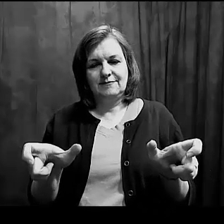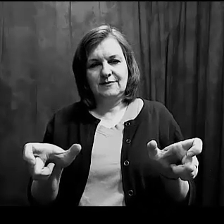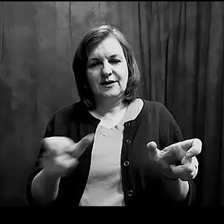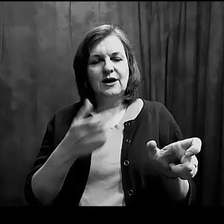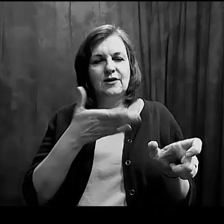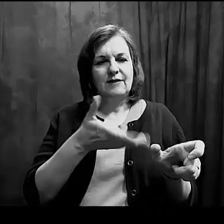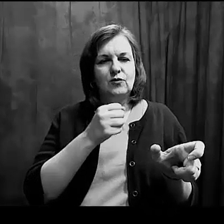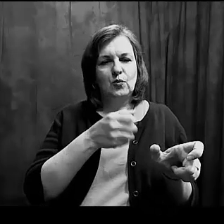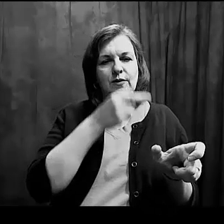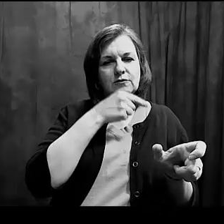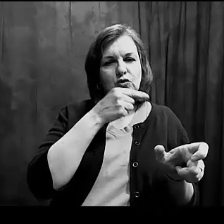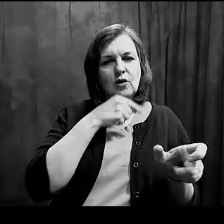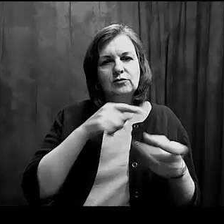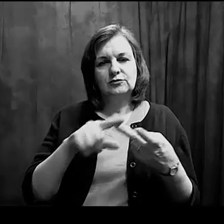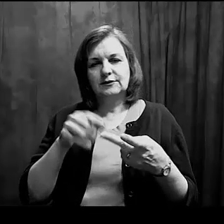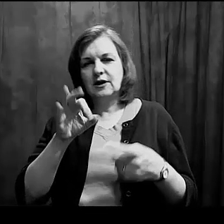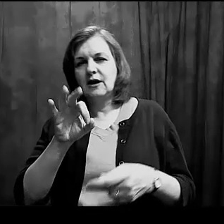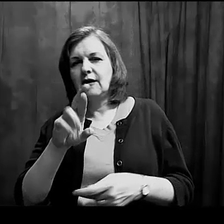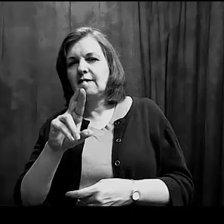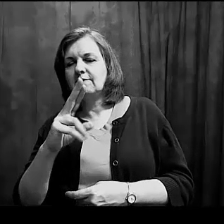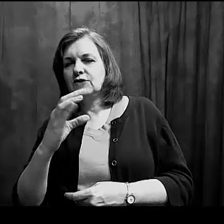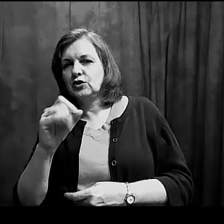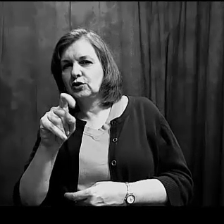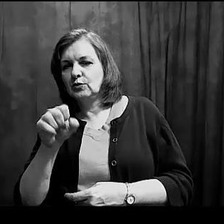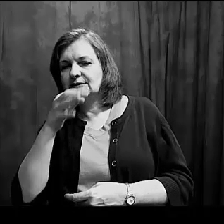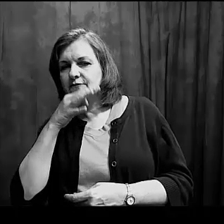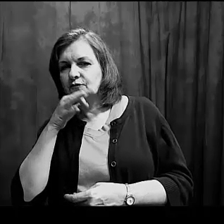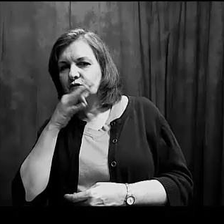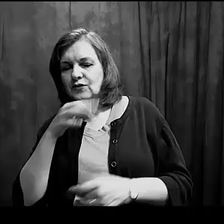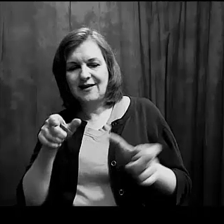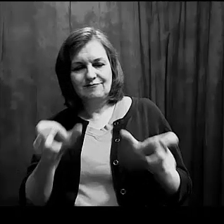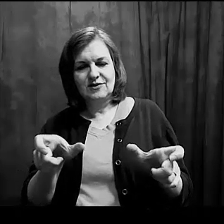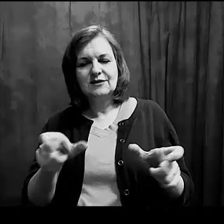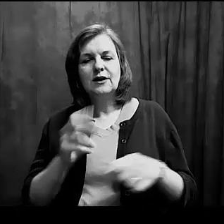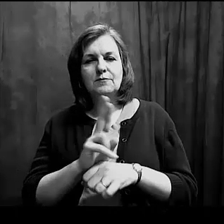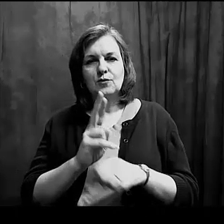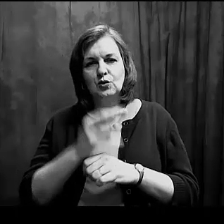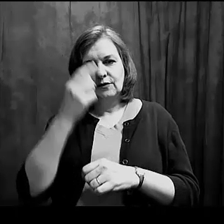and fructose - two simple sugars they can go straight into cell respiration